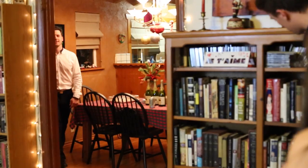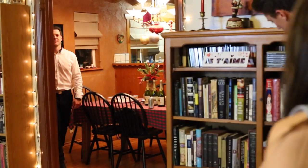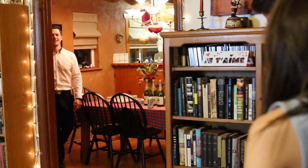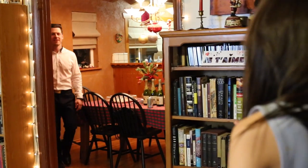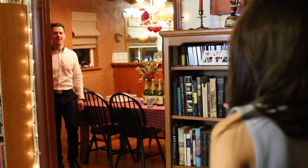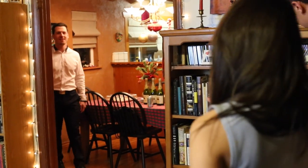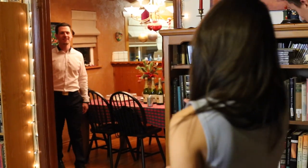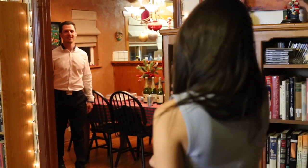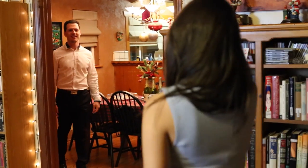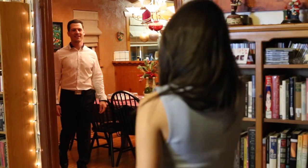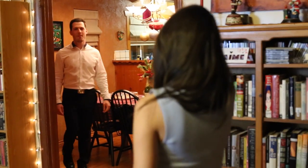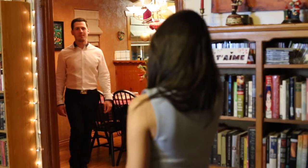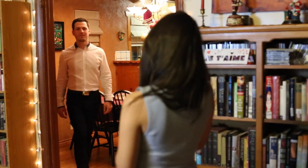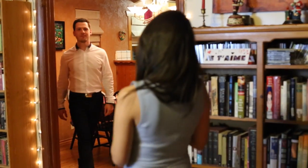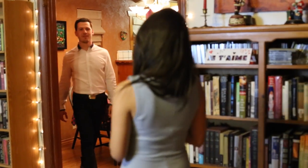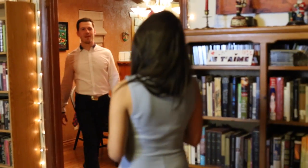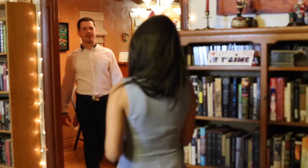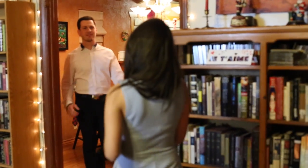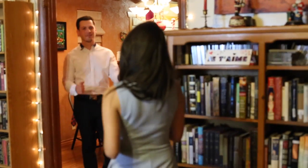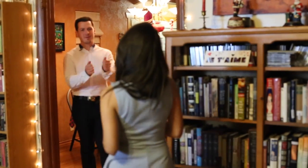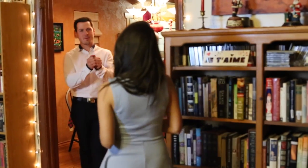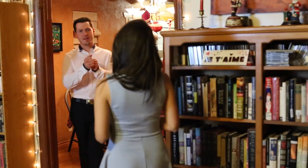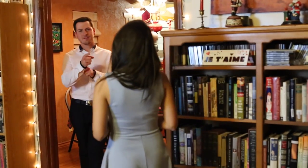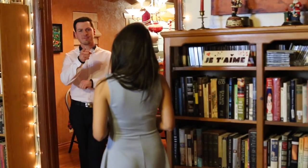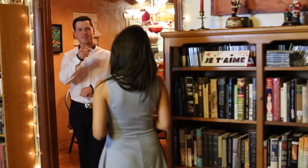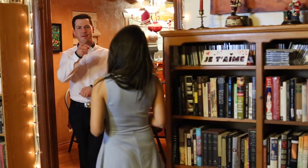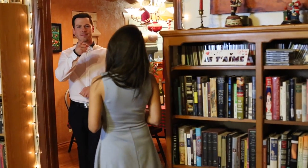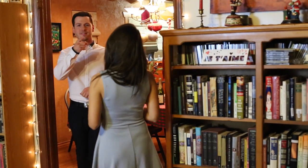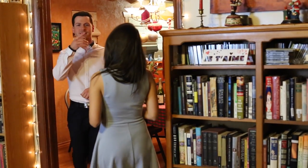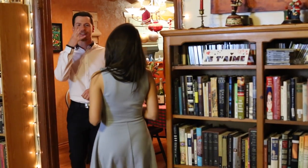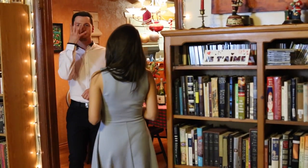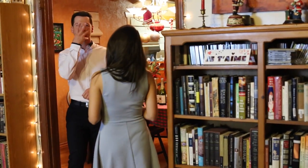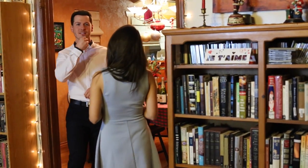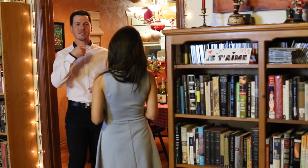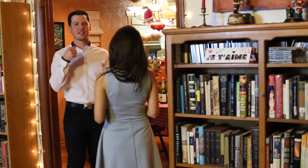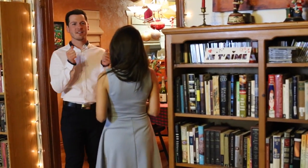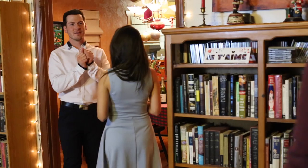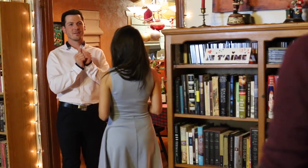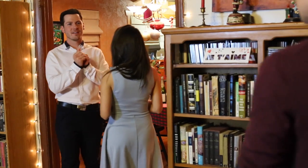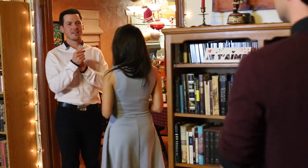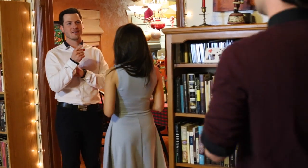With you, shawty with you.